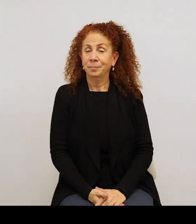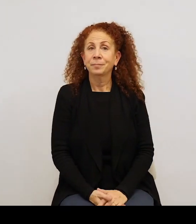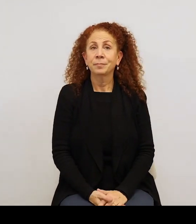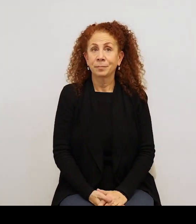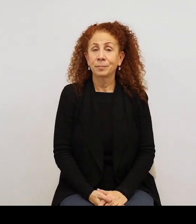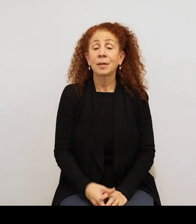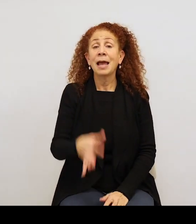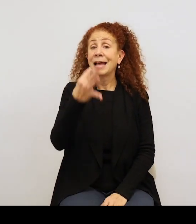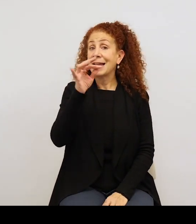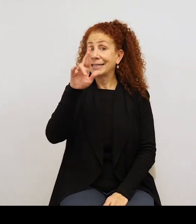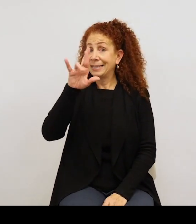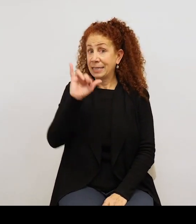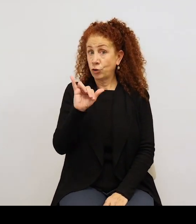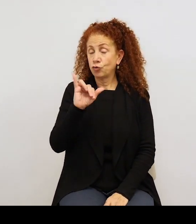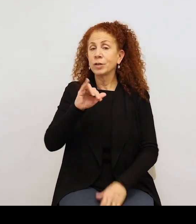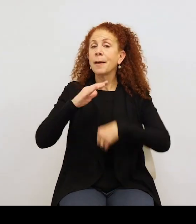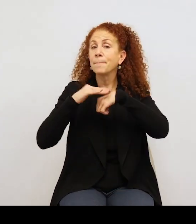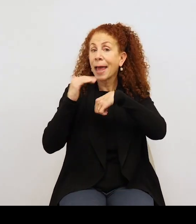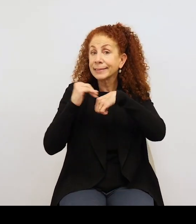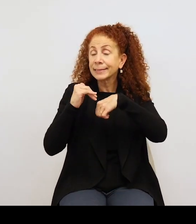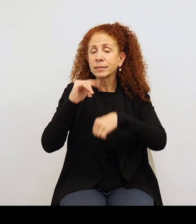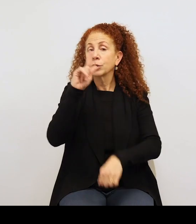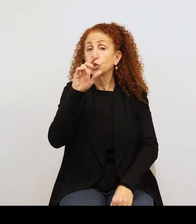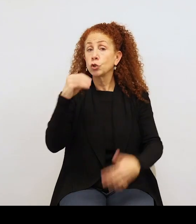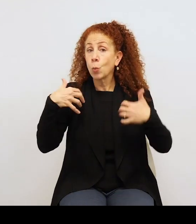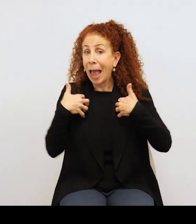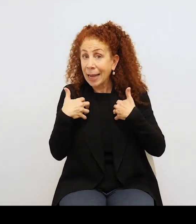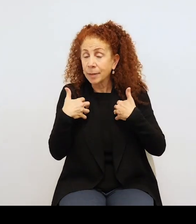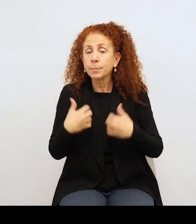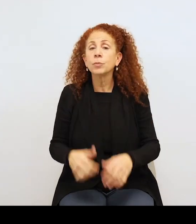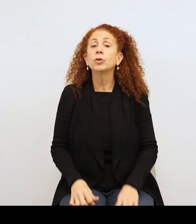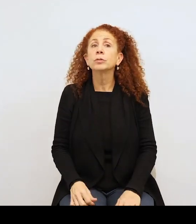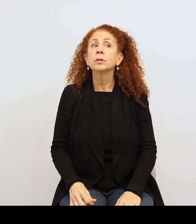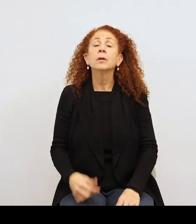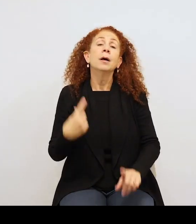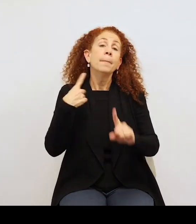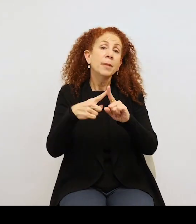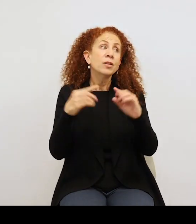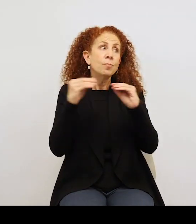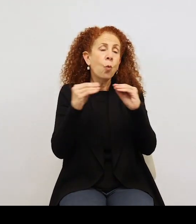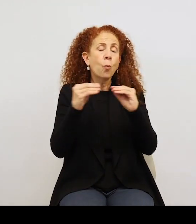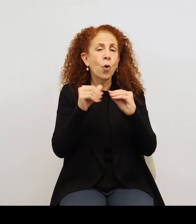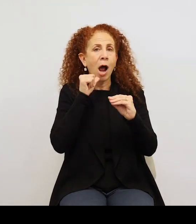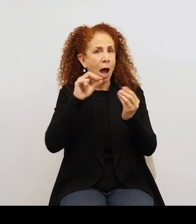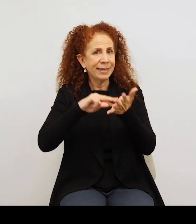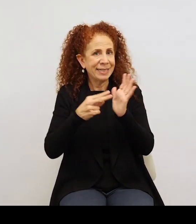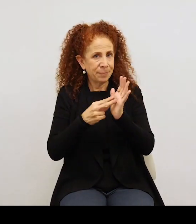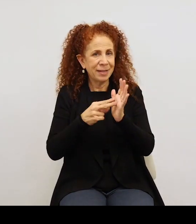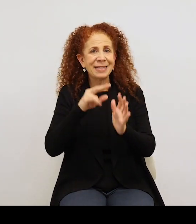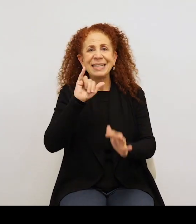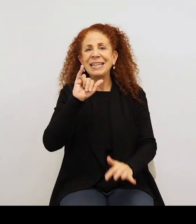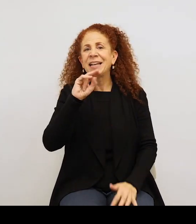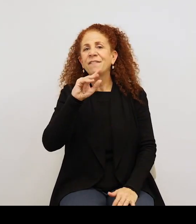In the 19th century, pets, zoo animals, and also a growing number of unintended invasive species